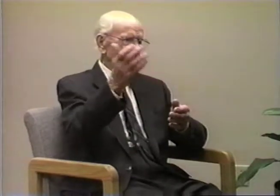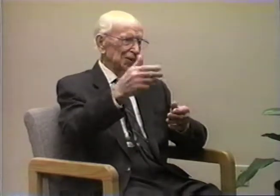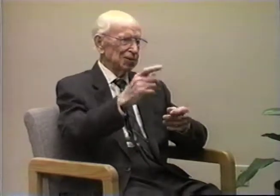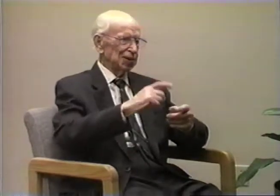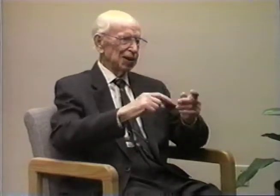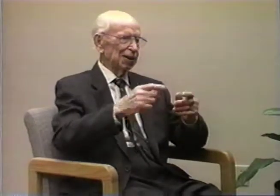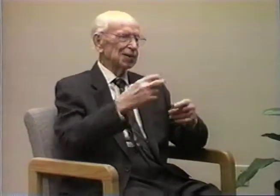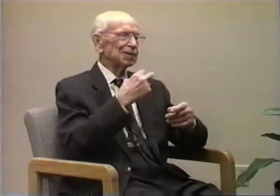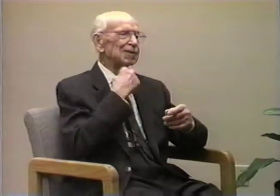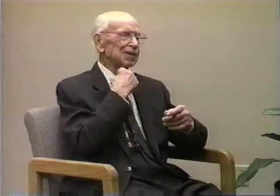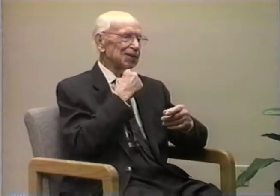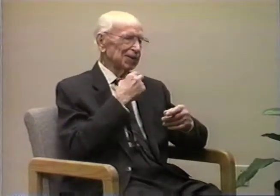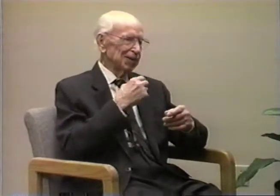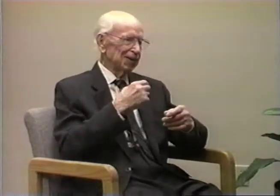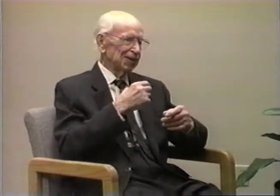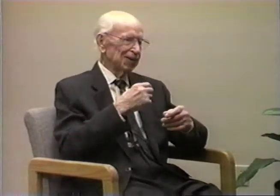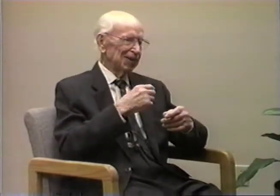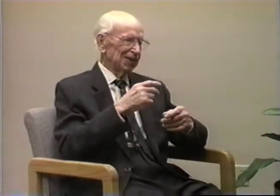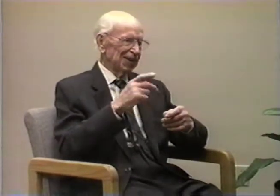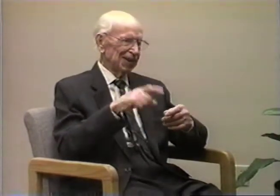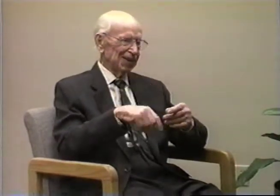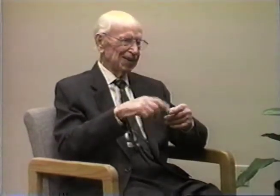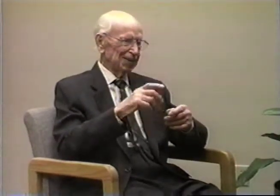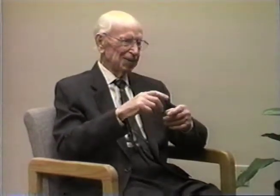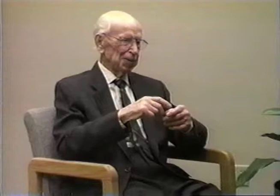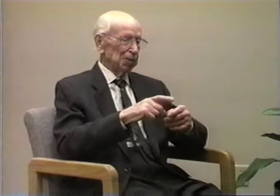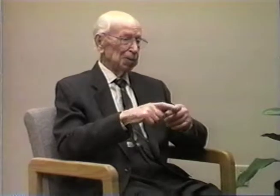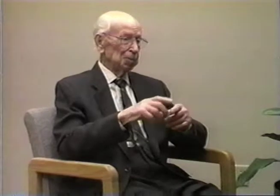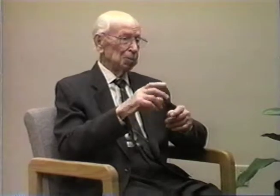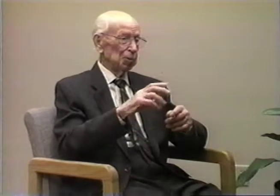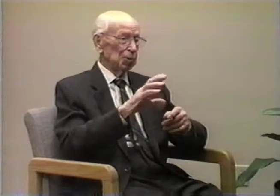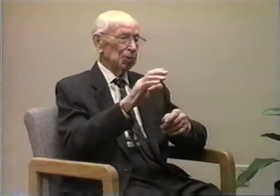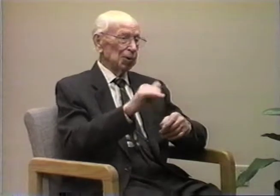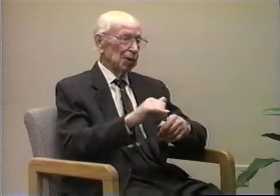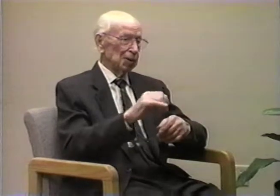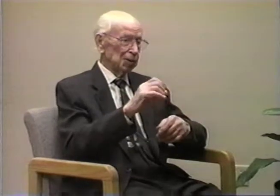and I had been dependent on my voice and hearing.